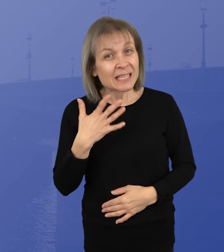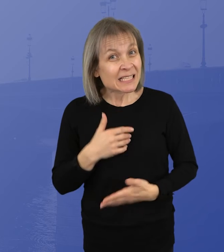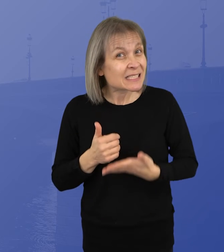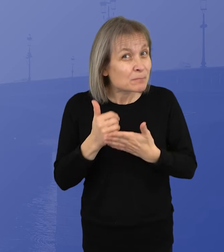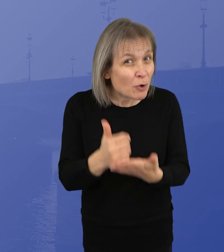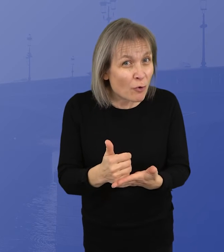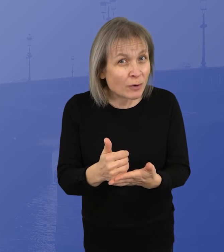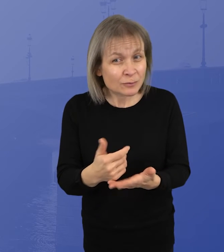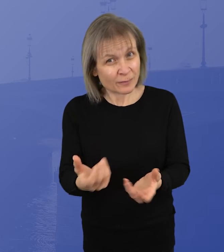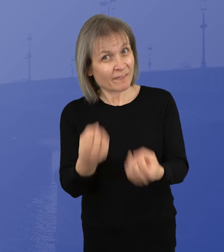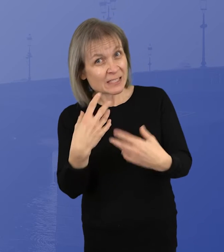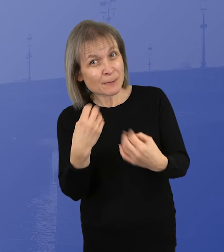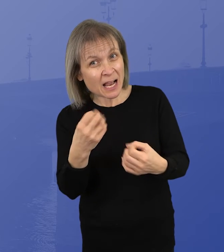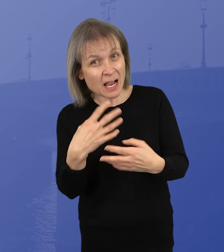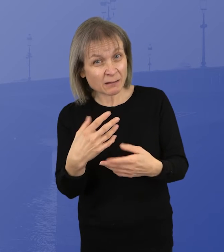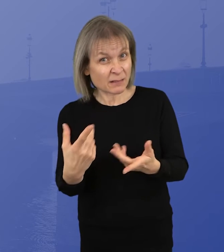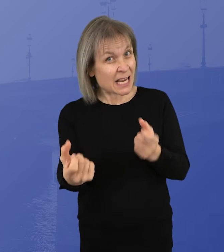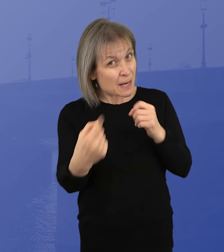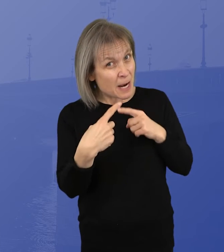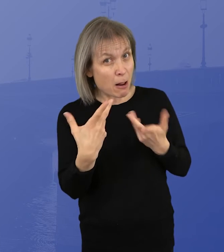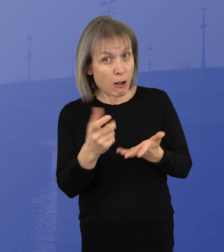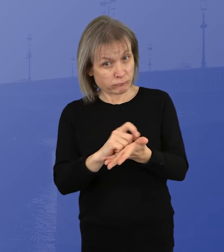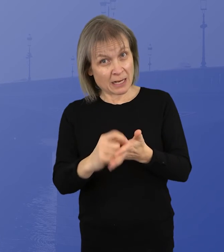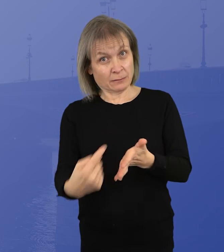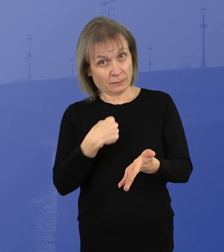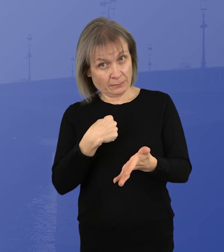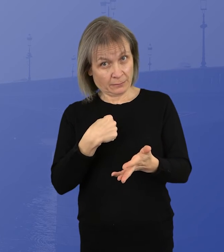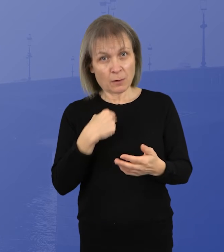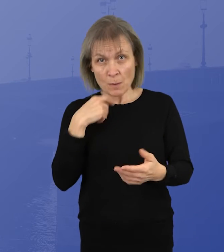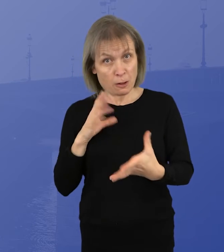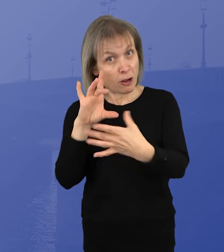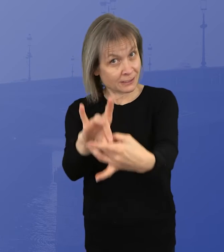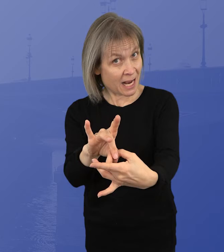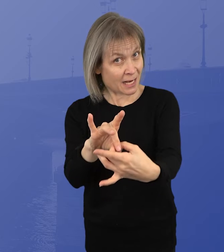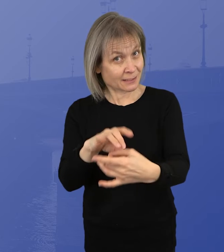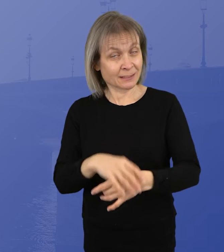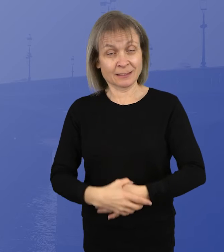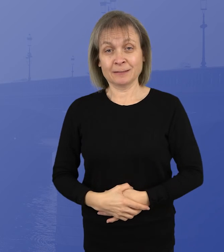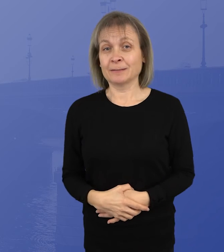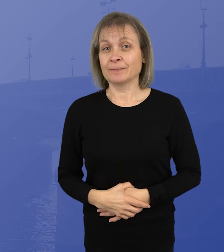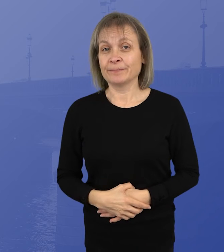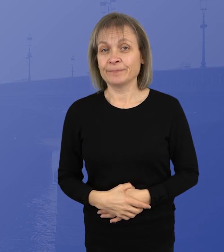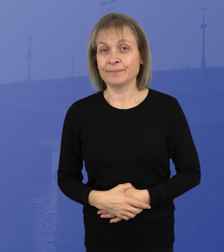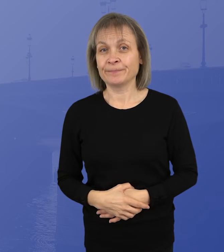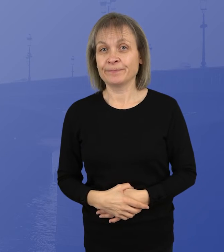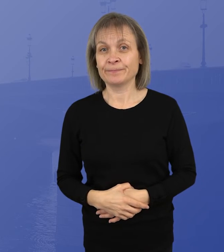If you need any support to give us your feedback, please email or write to us and we will contact you.